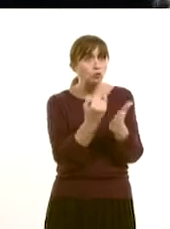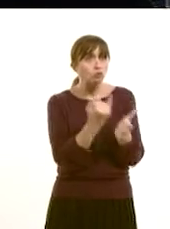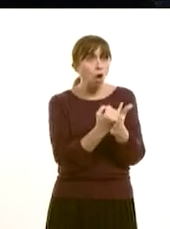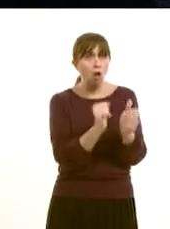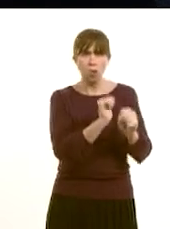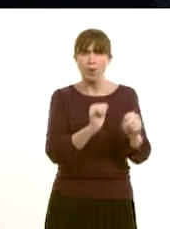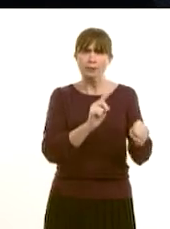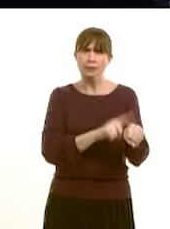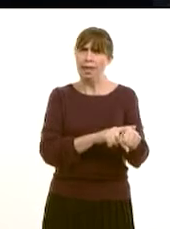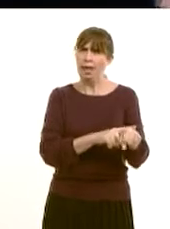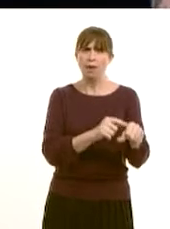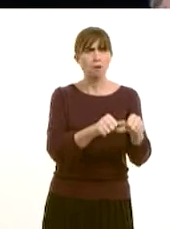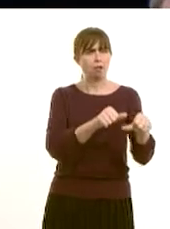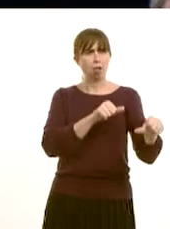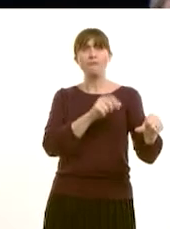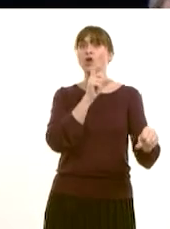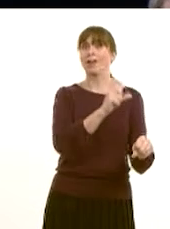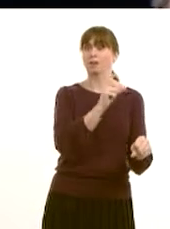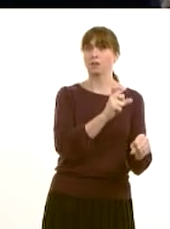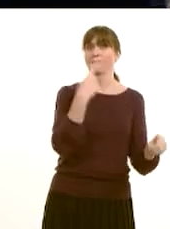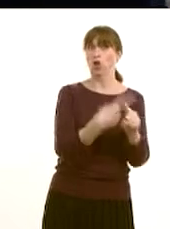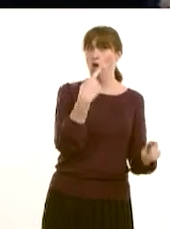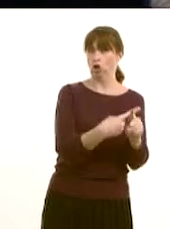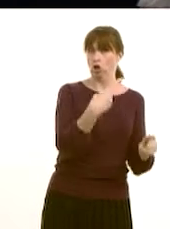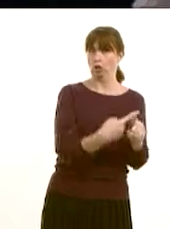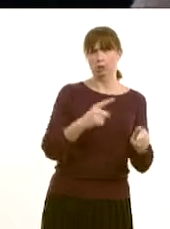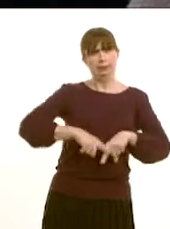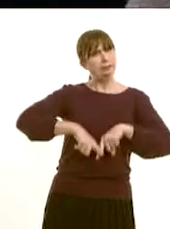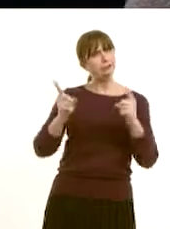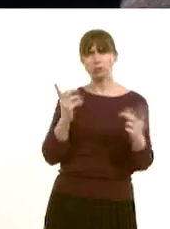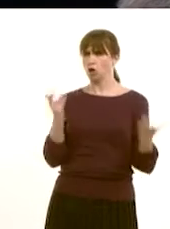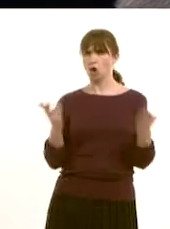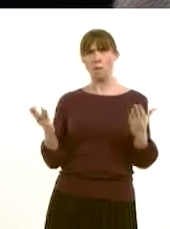time for cancer patients on the urgent route and those on the non-urgent route.